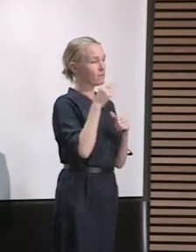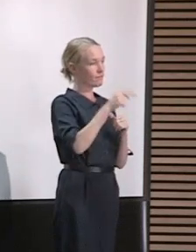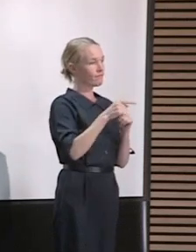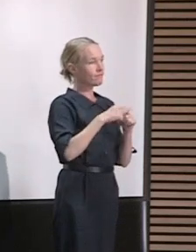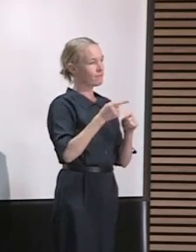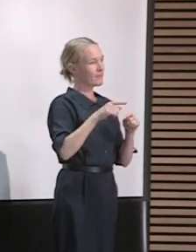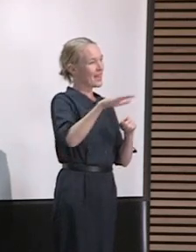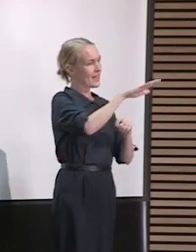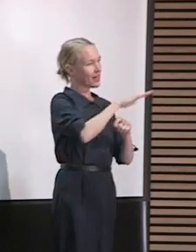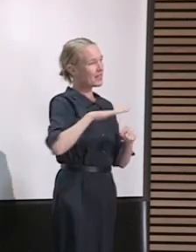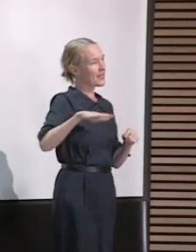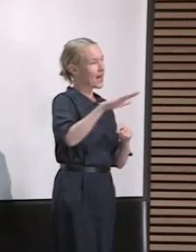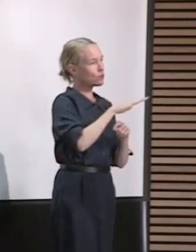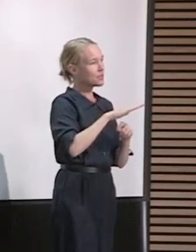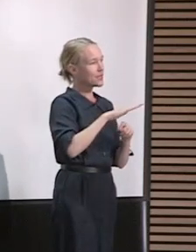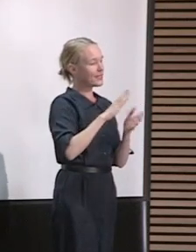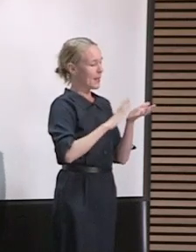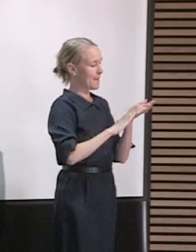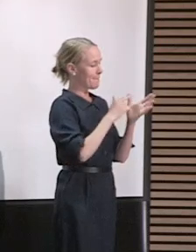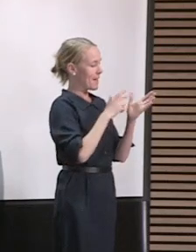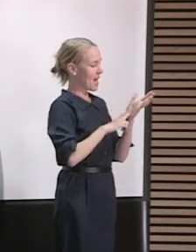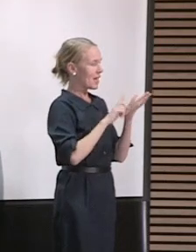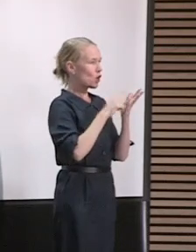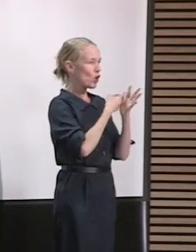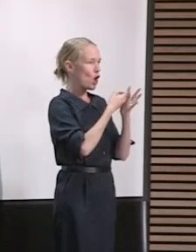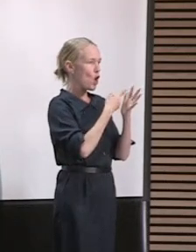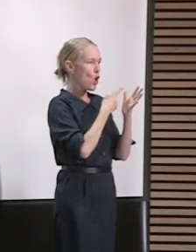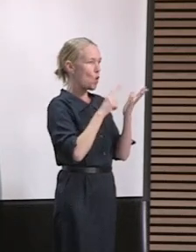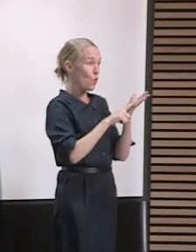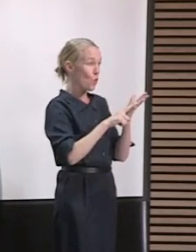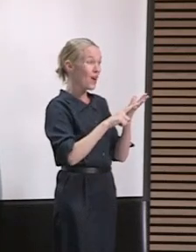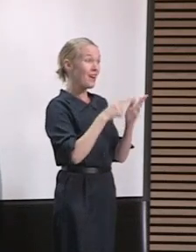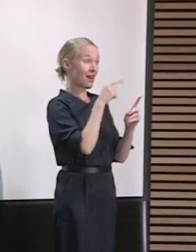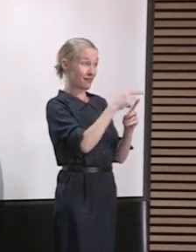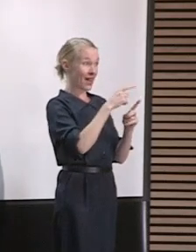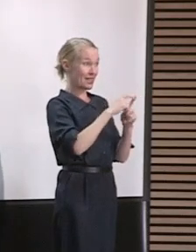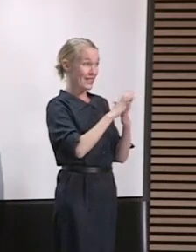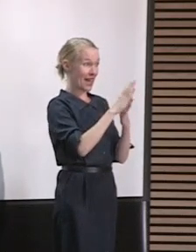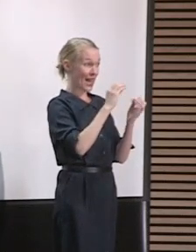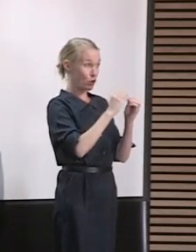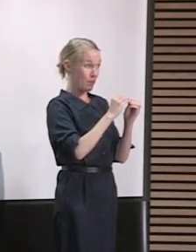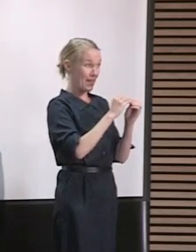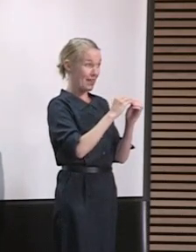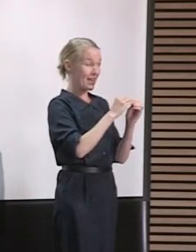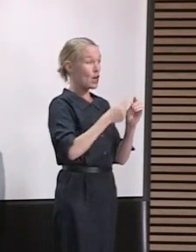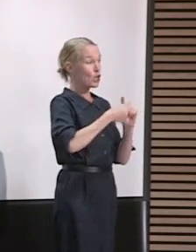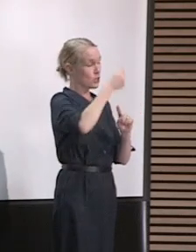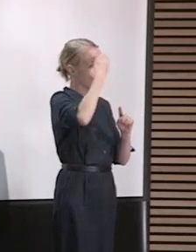I know that the chief